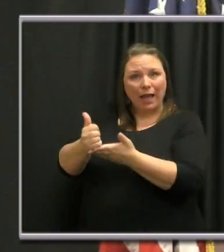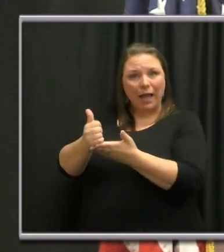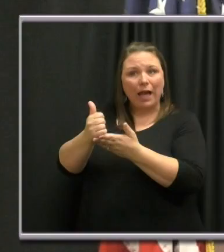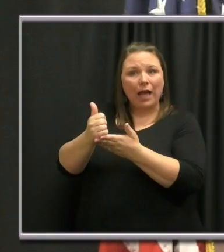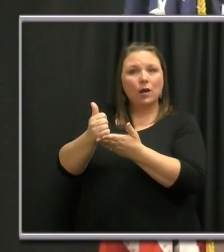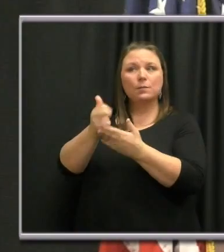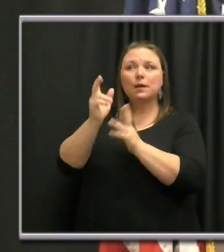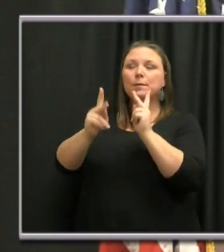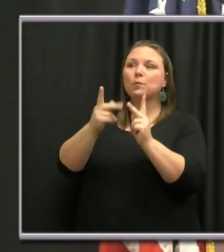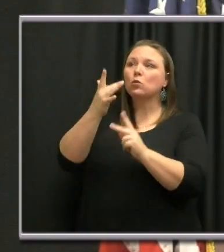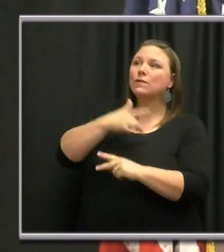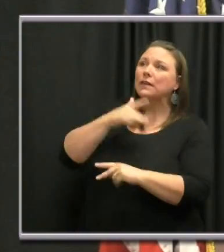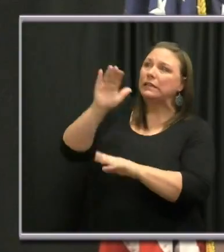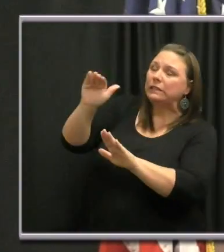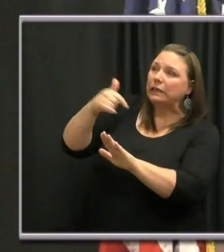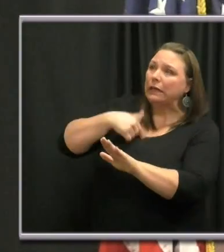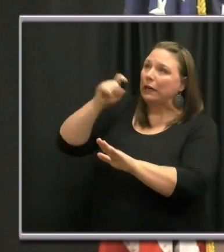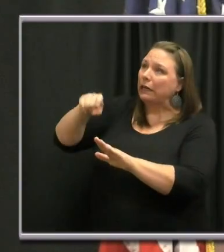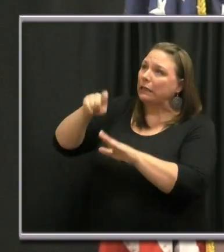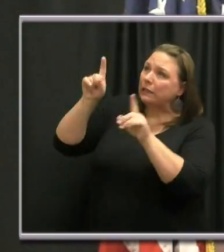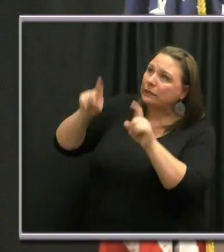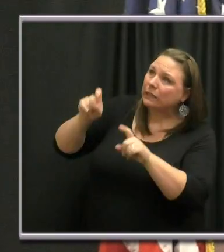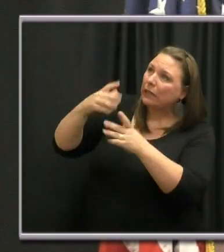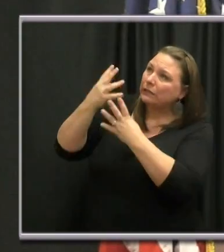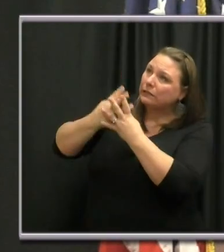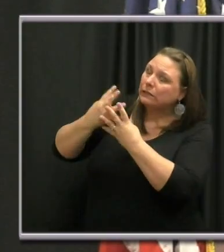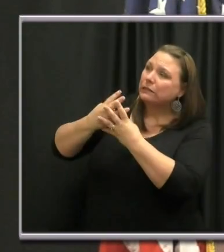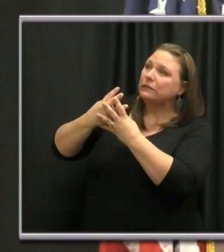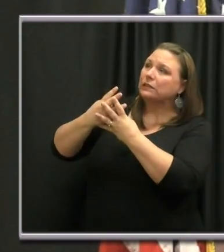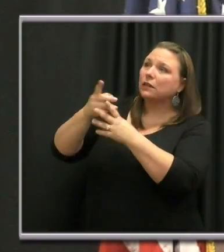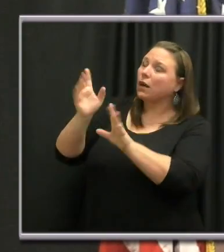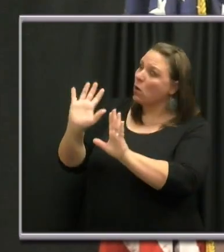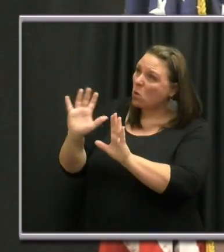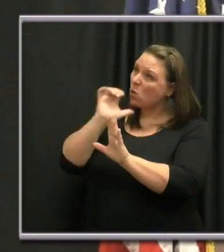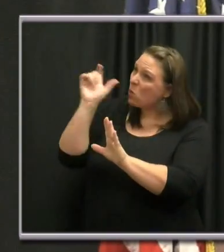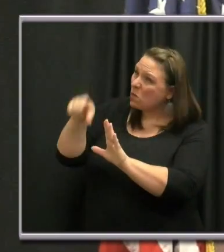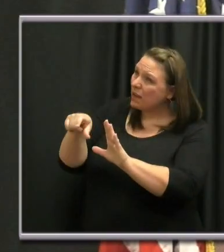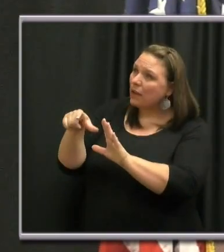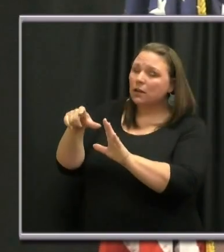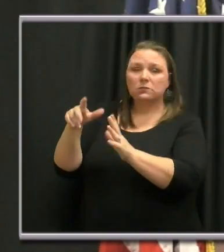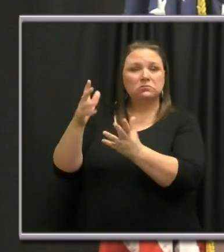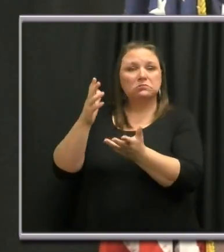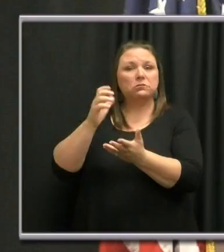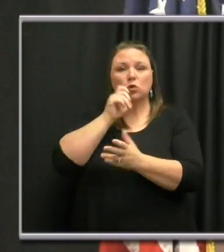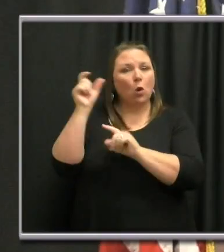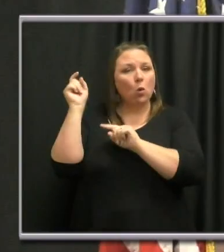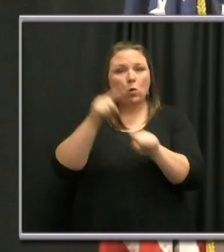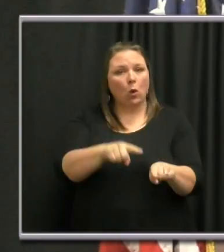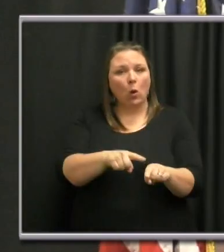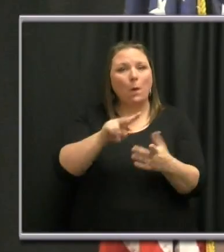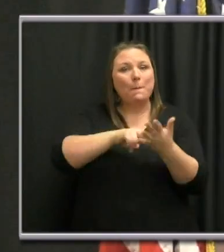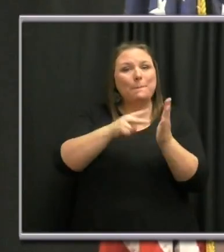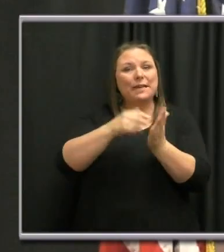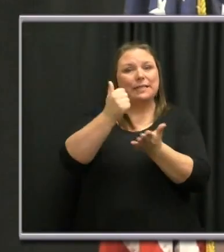CALLS. SO I THINK THAT HAS HELPED- MAYBE NOT TO PEOPLE WHO MAY THINK THEY NEED TO TEST OR ASSESSMENT TO NOT COME TO IT IF